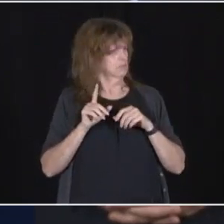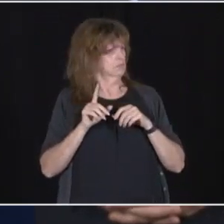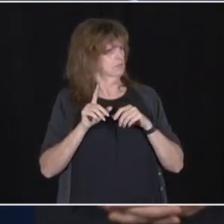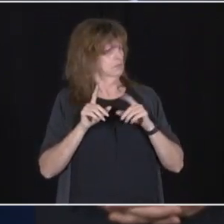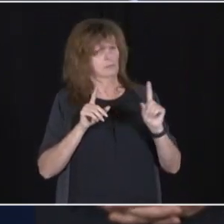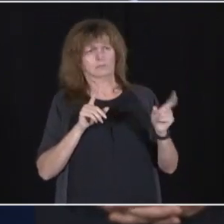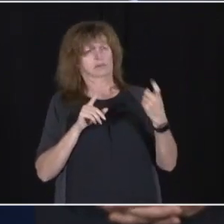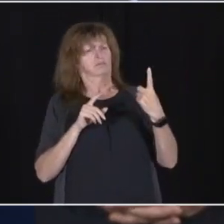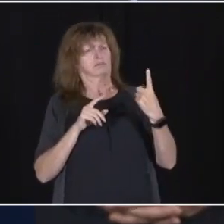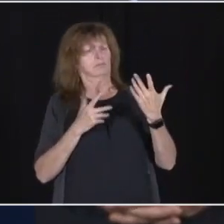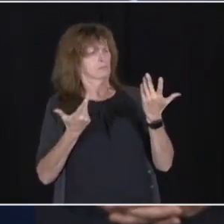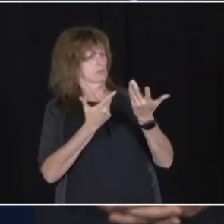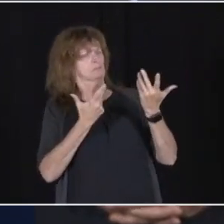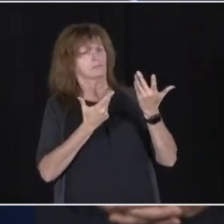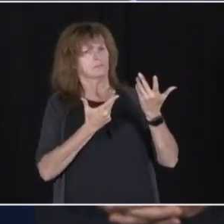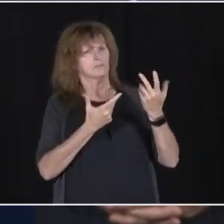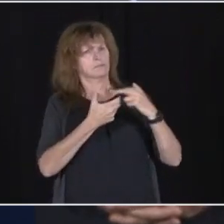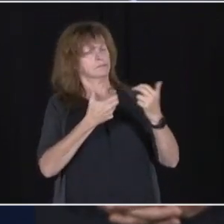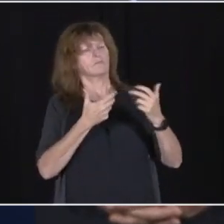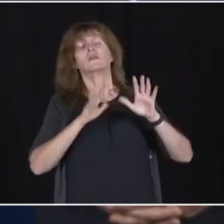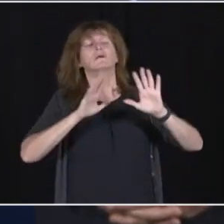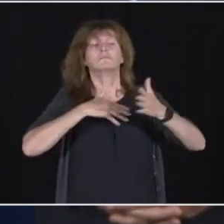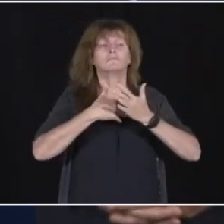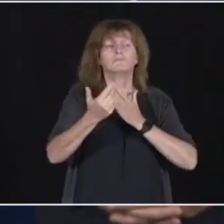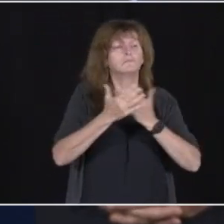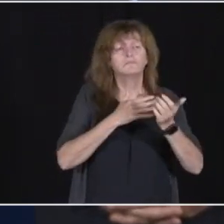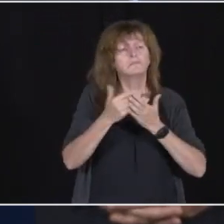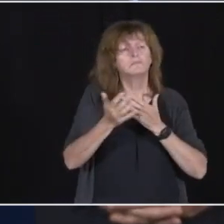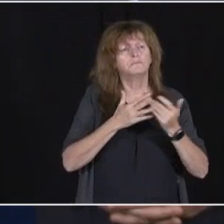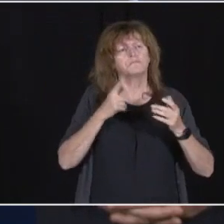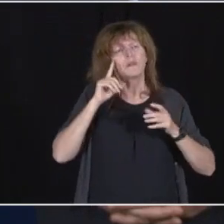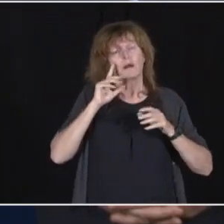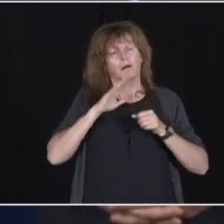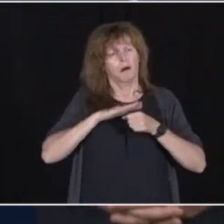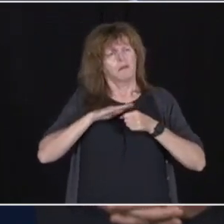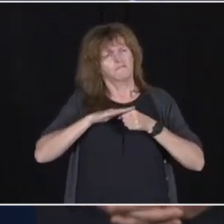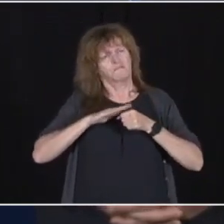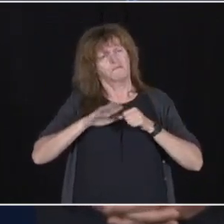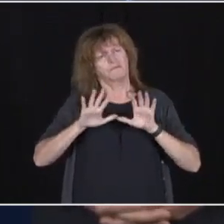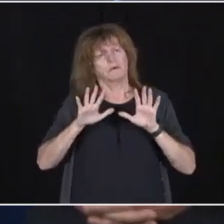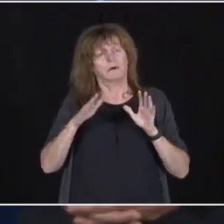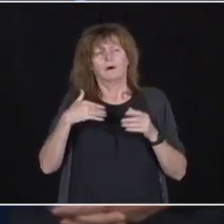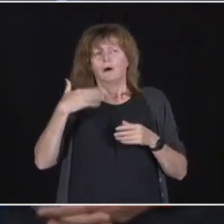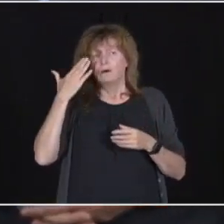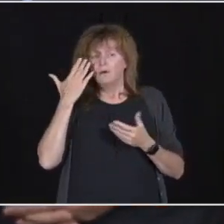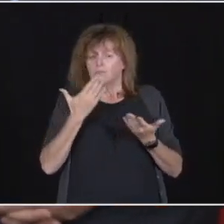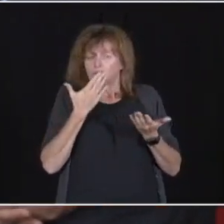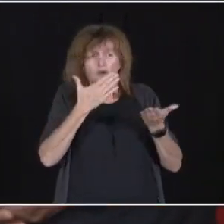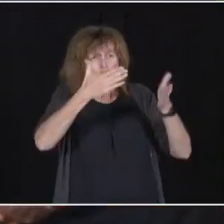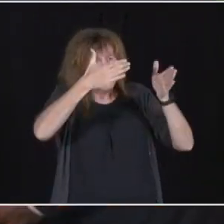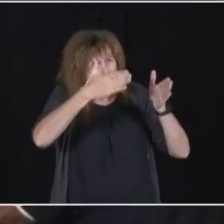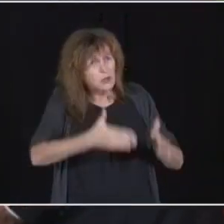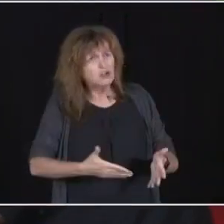I get along great with her. I was with her for two days. Not a word was mentioned to me, which I find ironic.